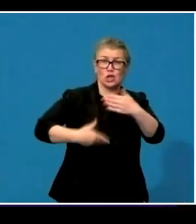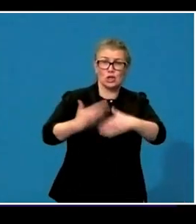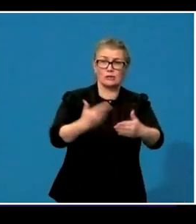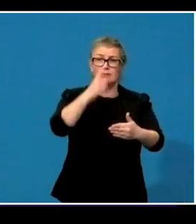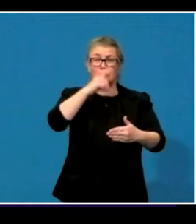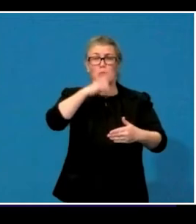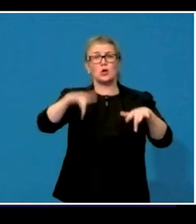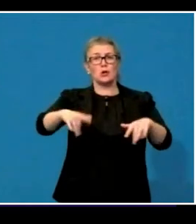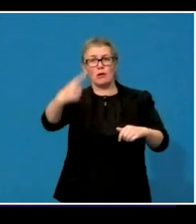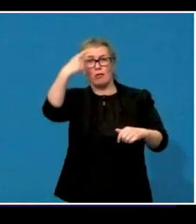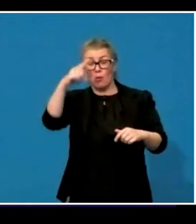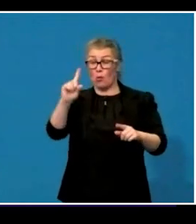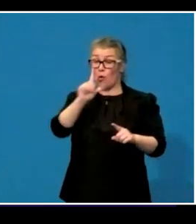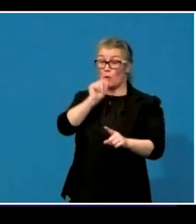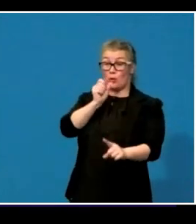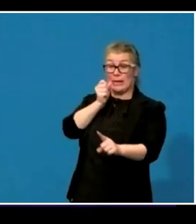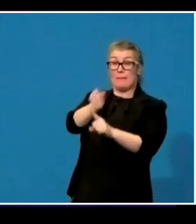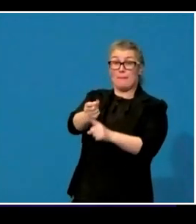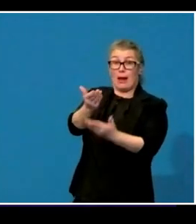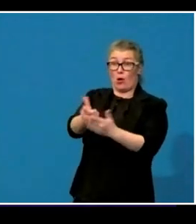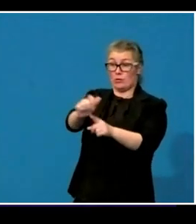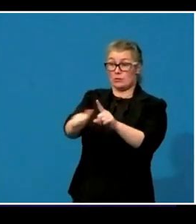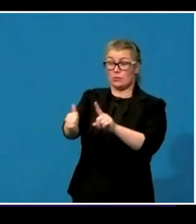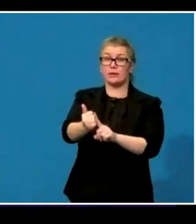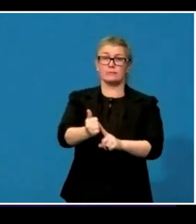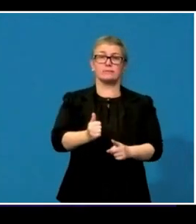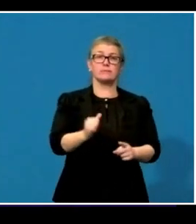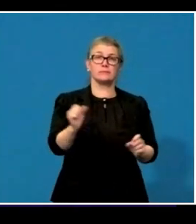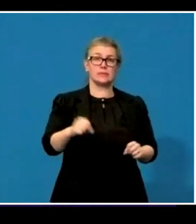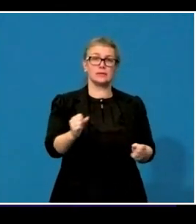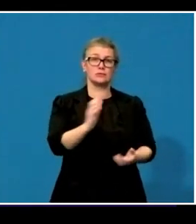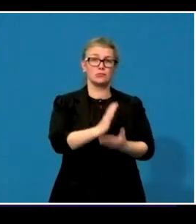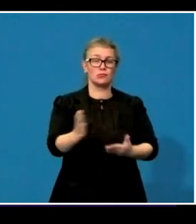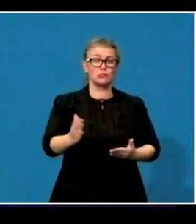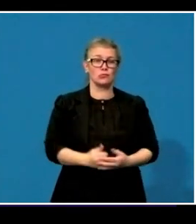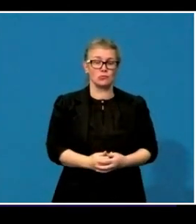Completely. CHAIR: Can I make sure I understand the changes that occurred.